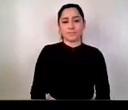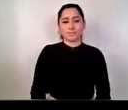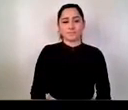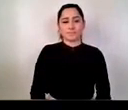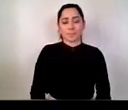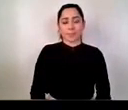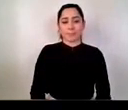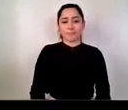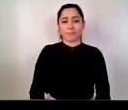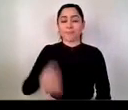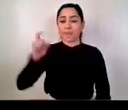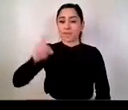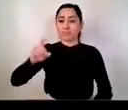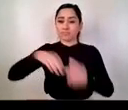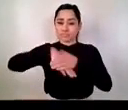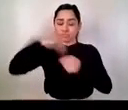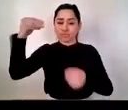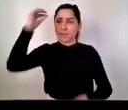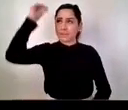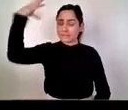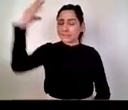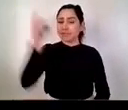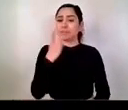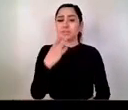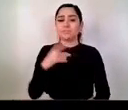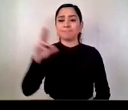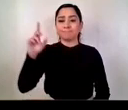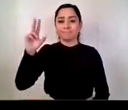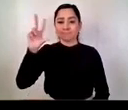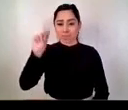Try to get outside in natural sunlight for at least 30 minutes each day.